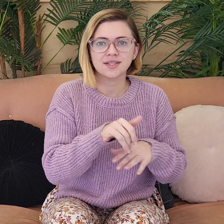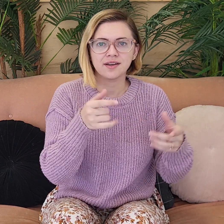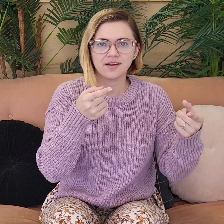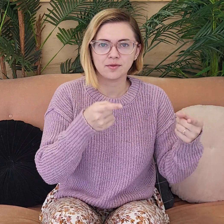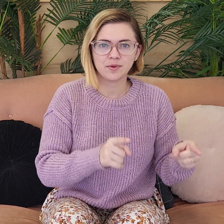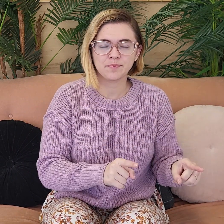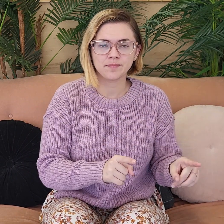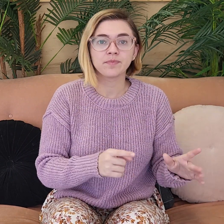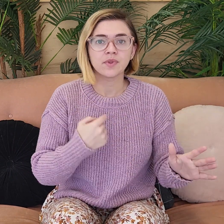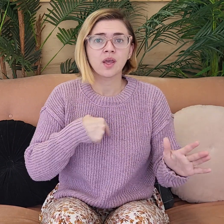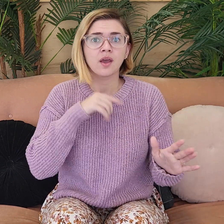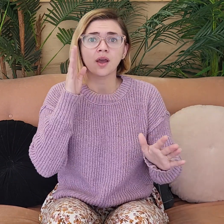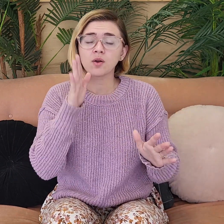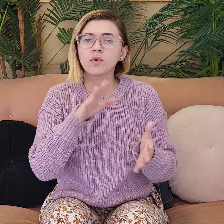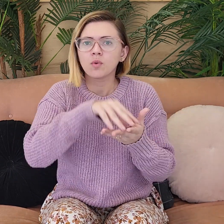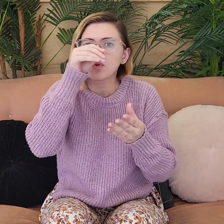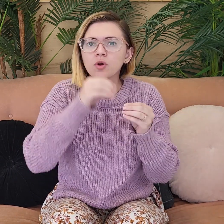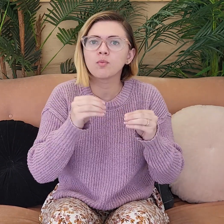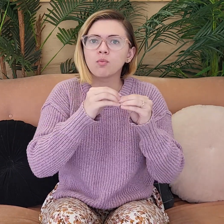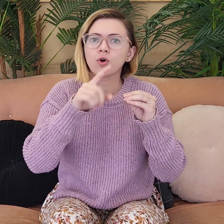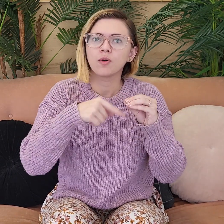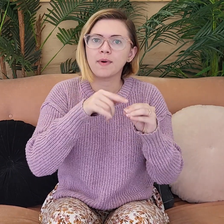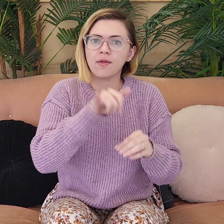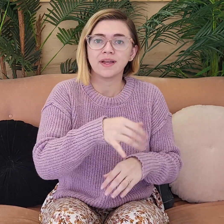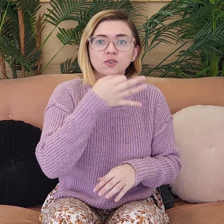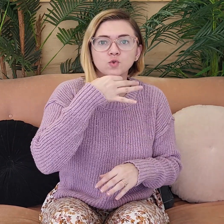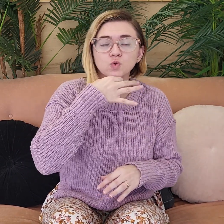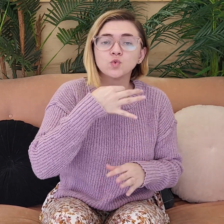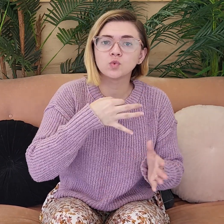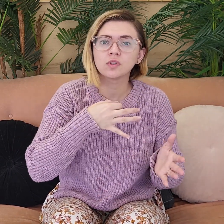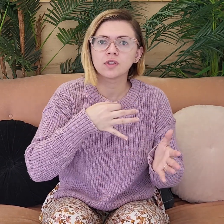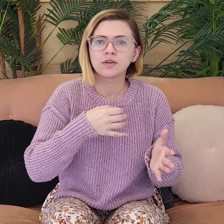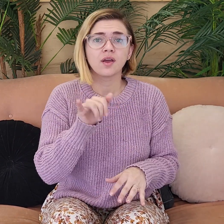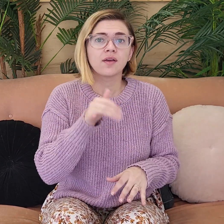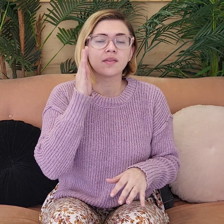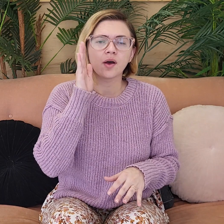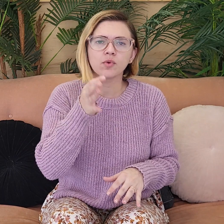So, the sin caused that to happen, and we will learn more about that soon.